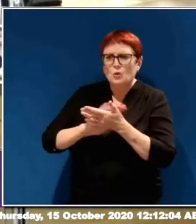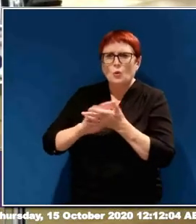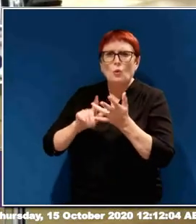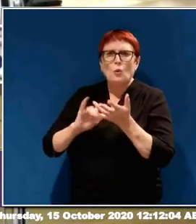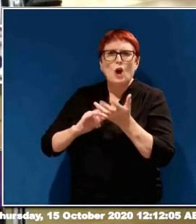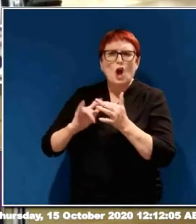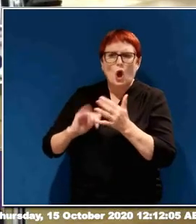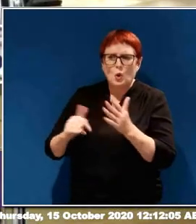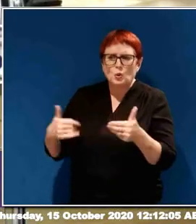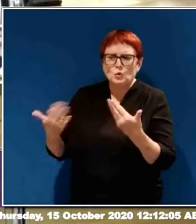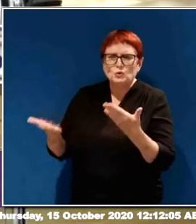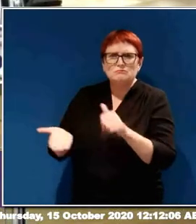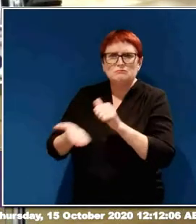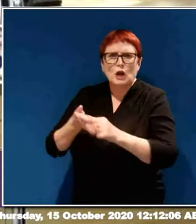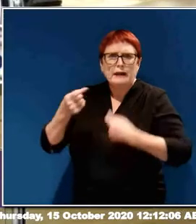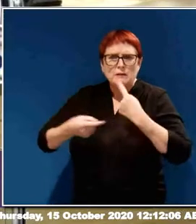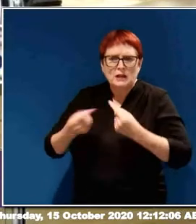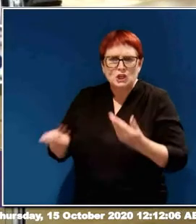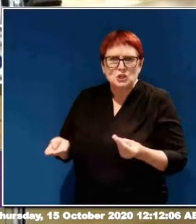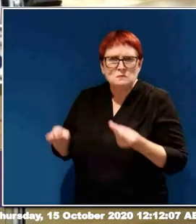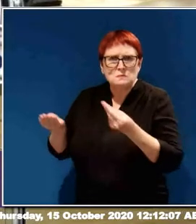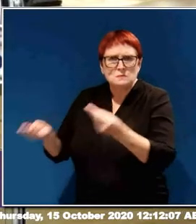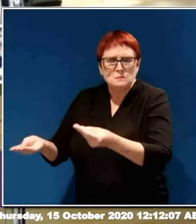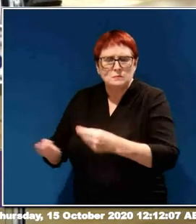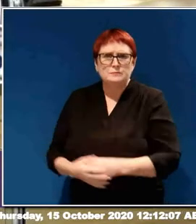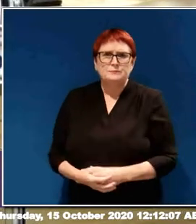What don't they have that they're coming to you looking for?